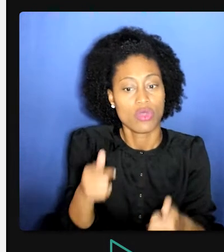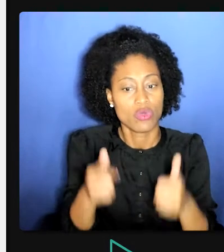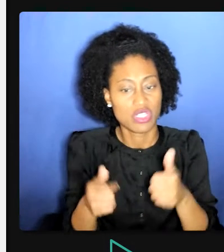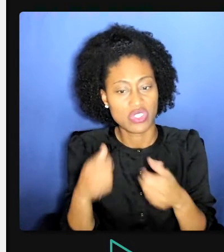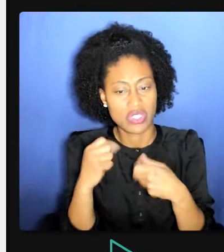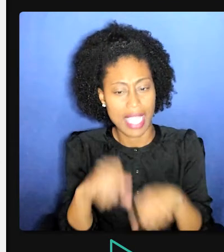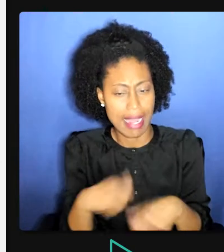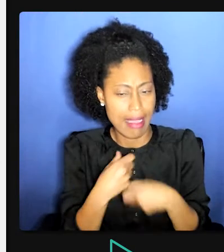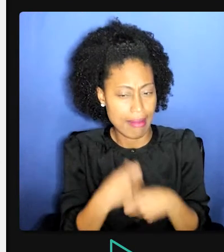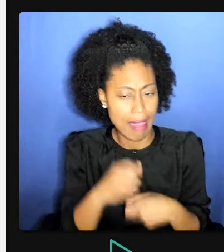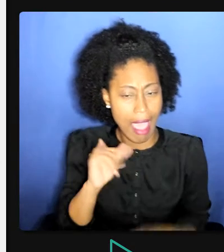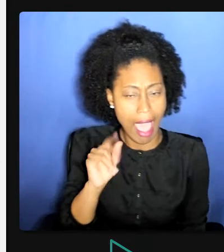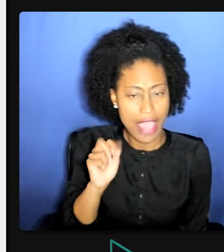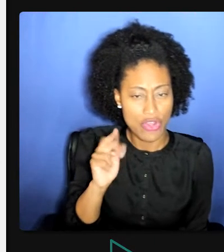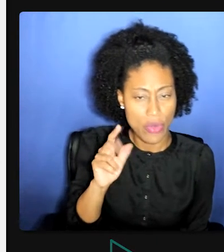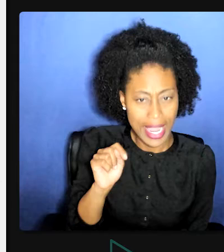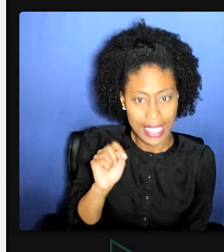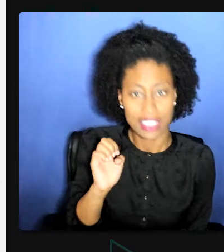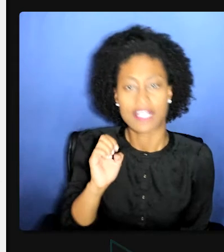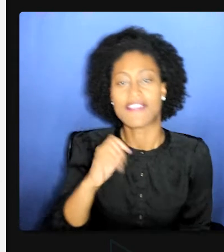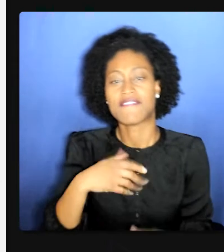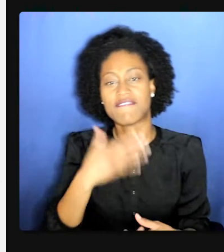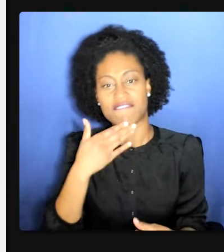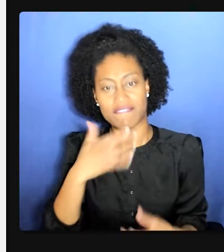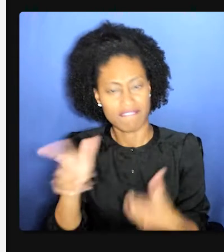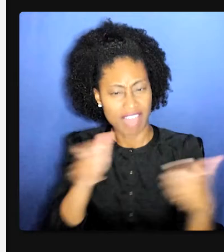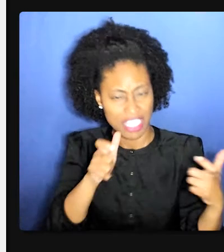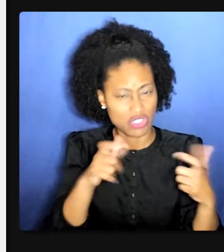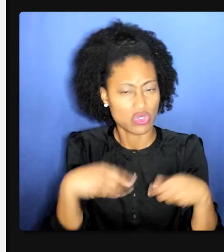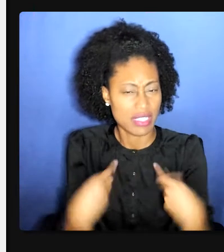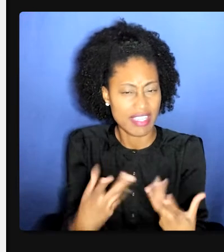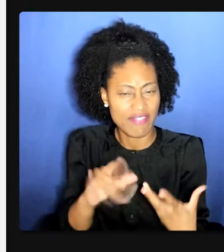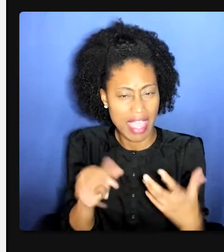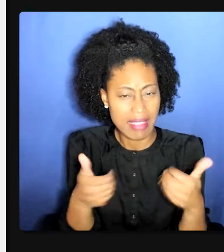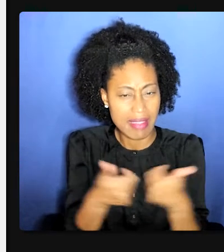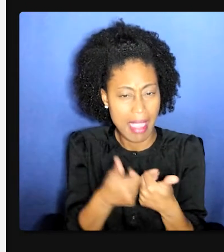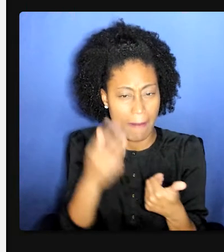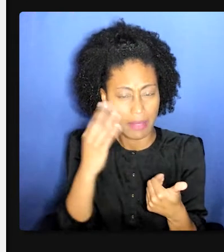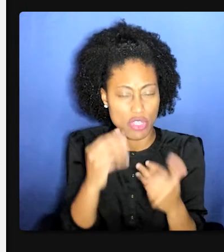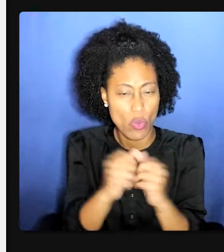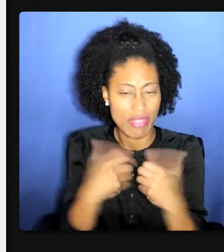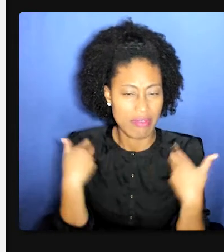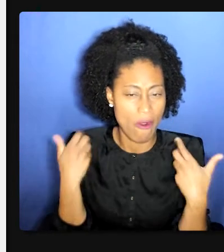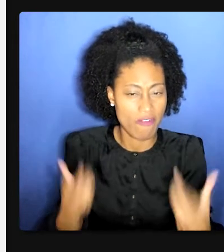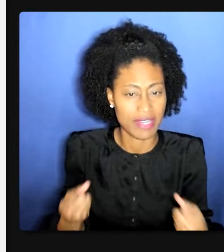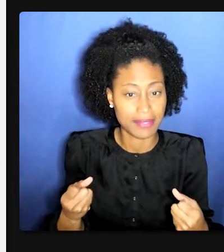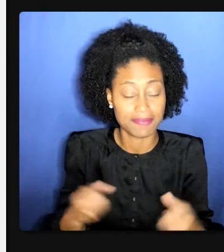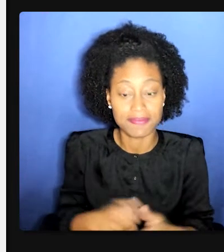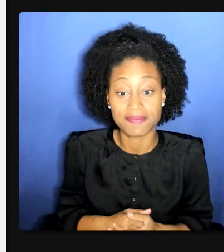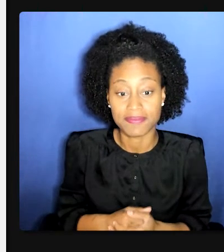faster and deliver game experiences with confidence. Engagement and retention.